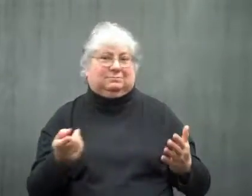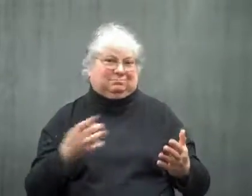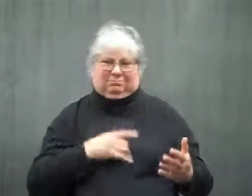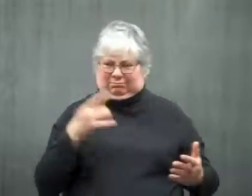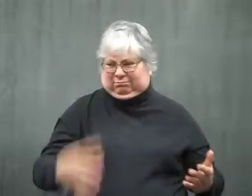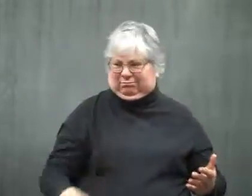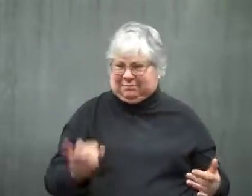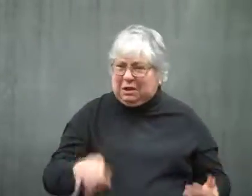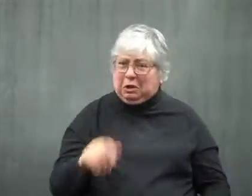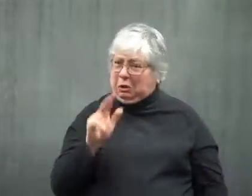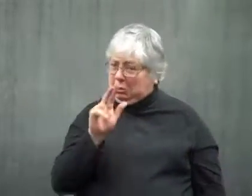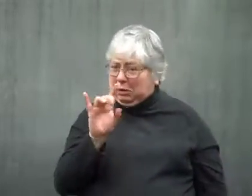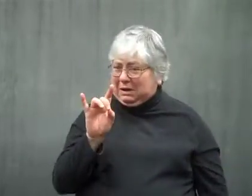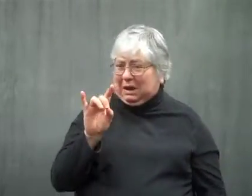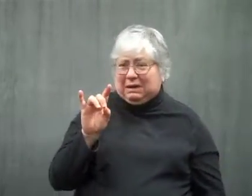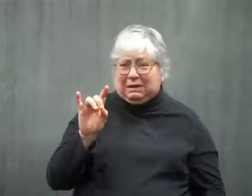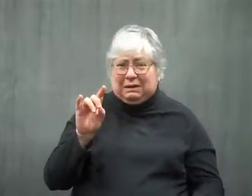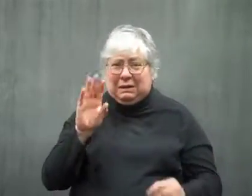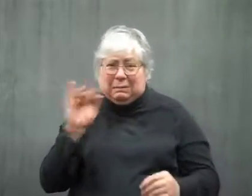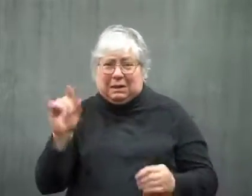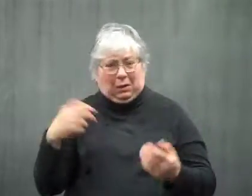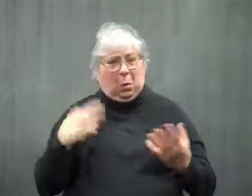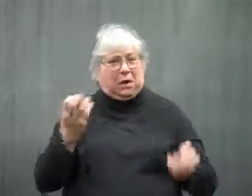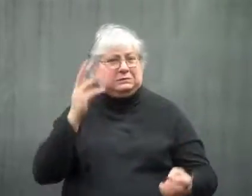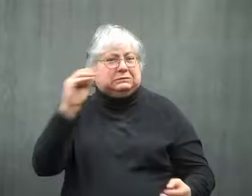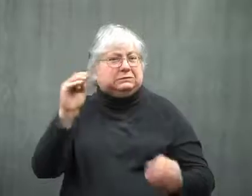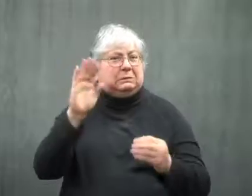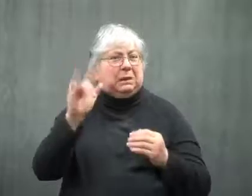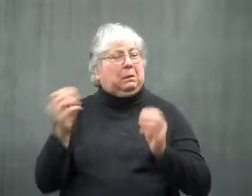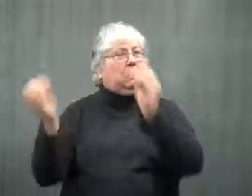He's not satisfied with $38 billion in cuts, he wanted $60 billion or more.